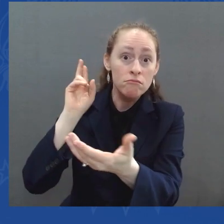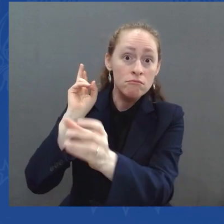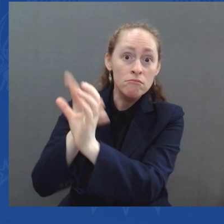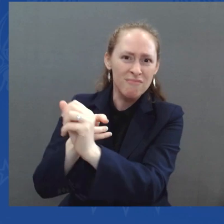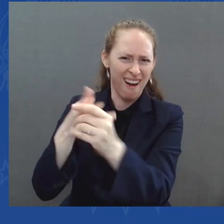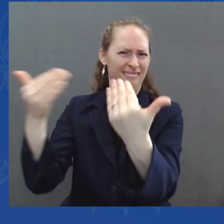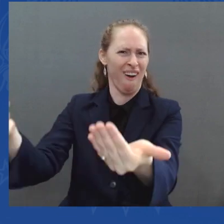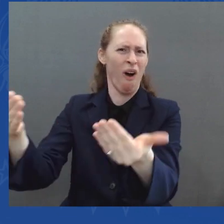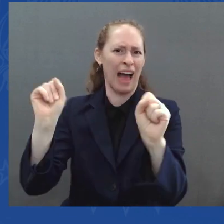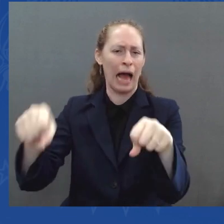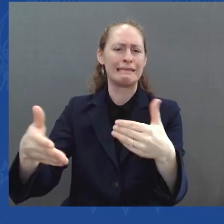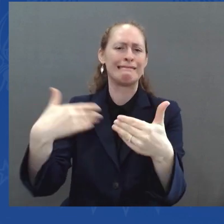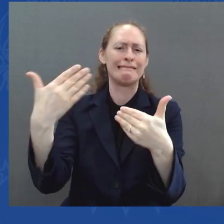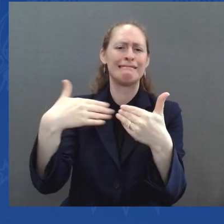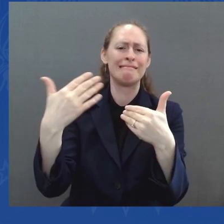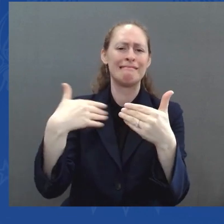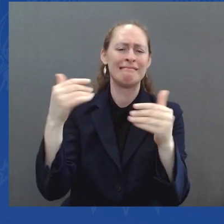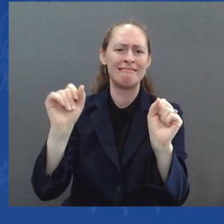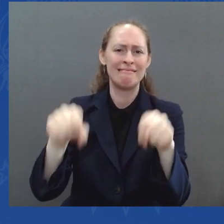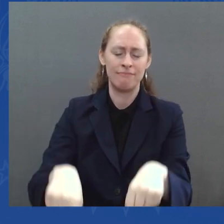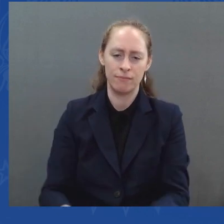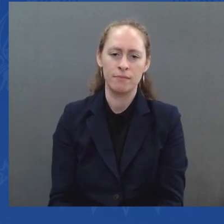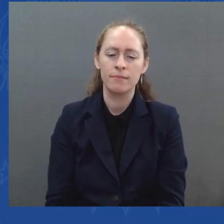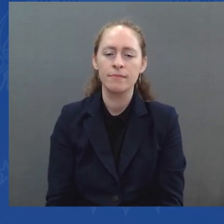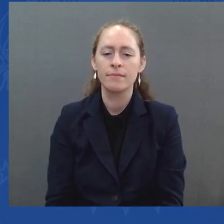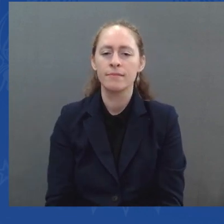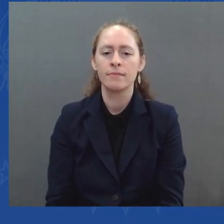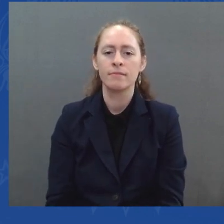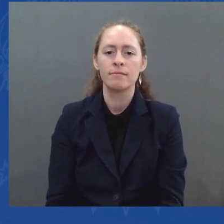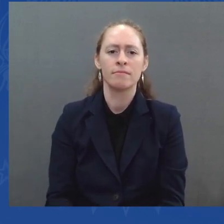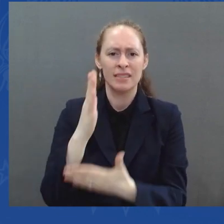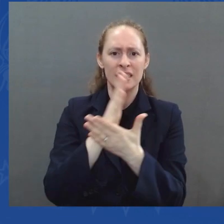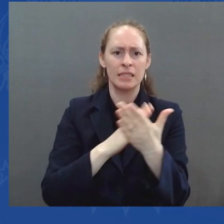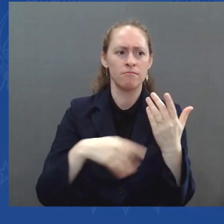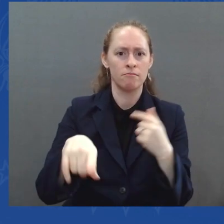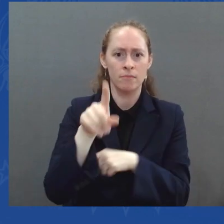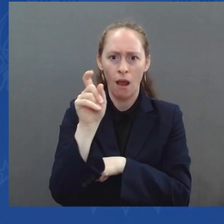make sure that they knew, made that a priority. And as a result of these actions,